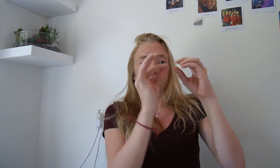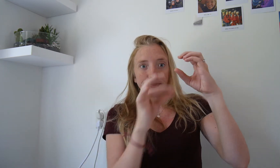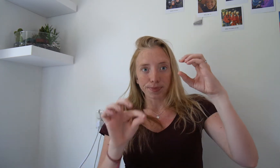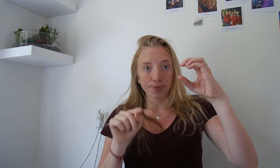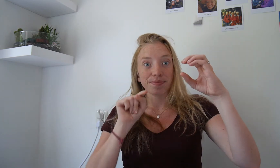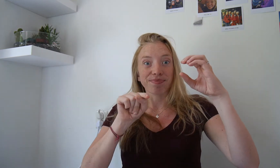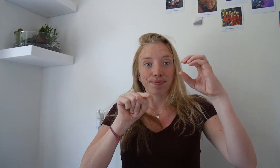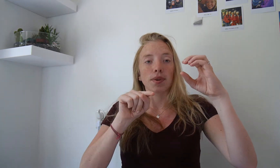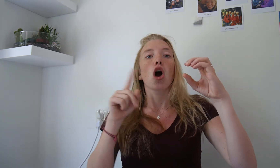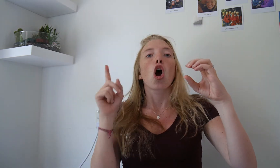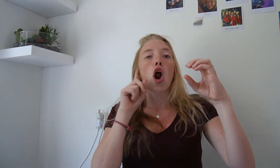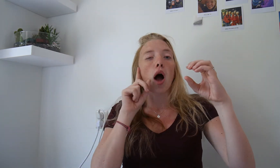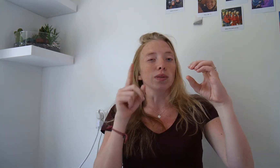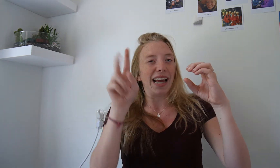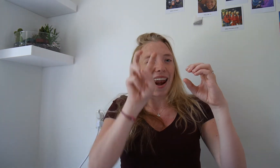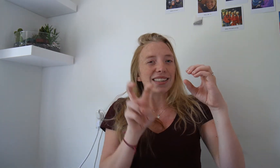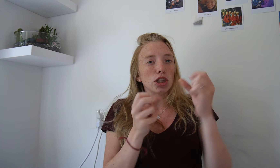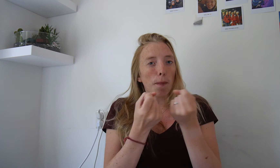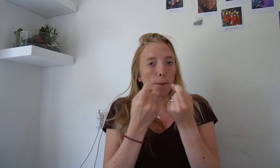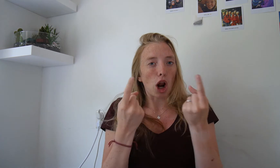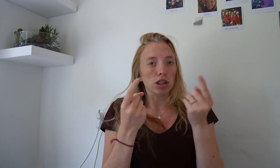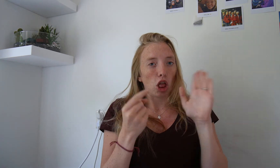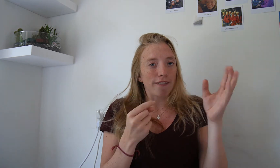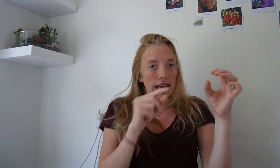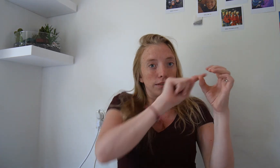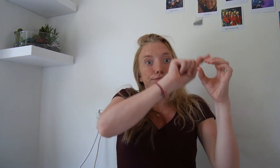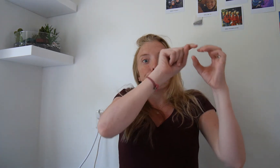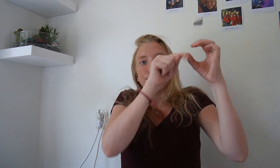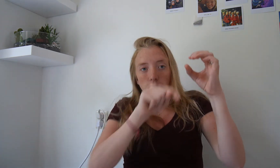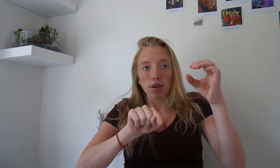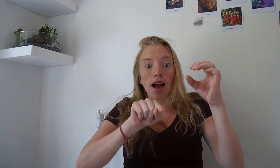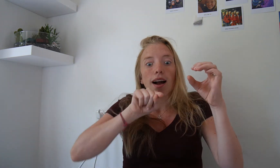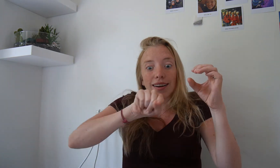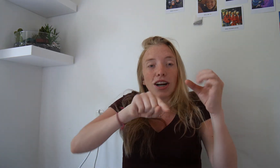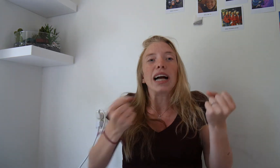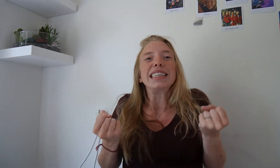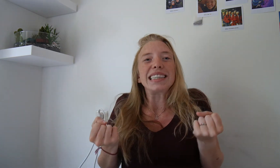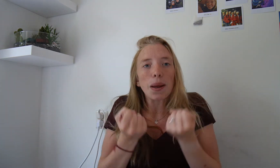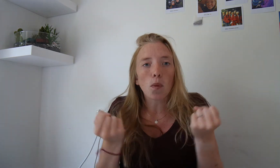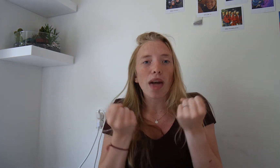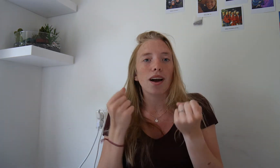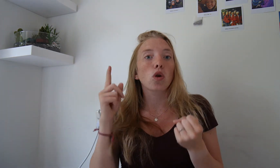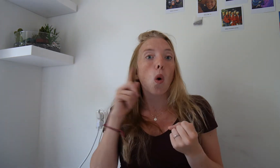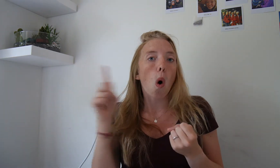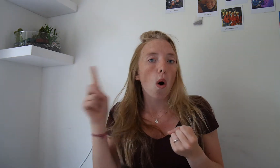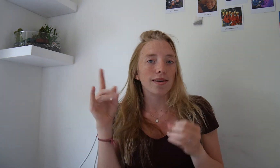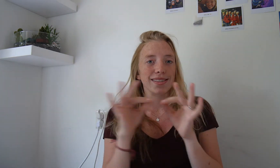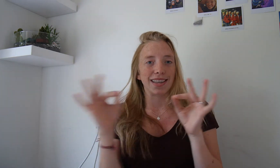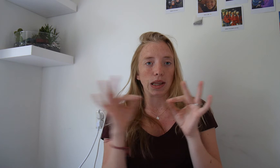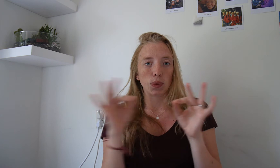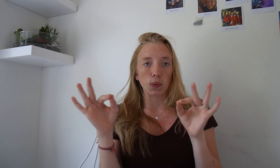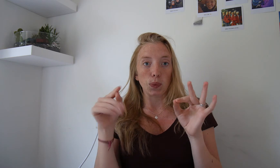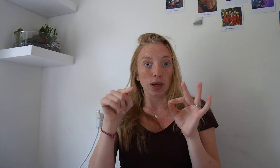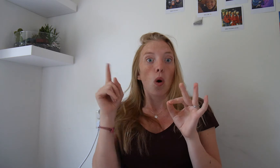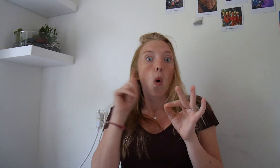The sound, the electric pulses coming in, stimulate the auditory nerve.